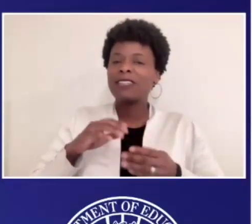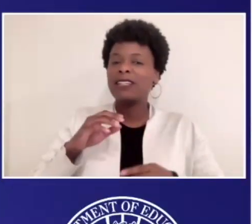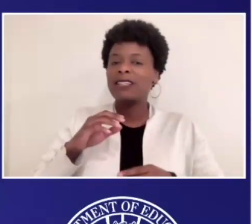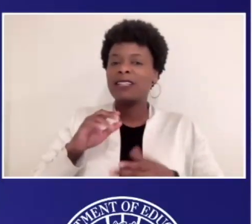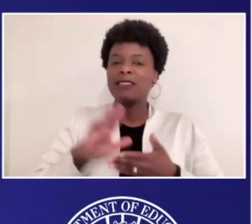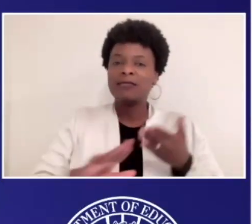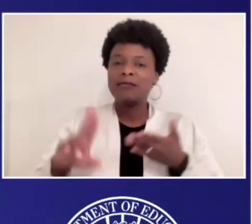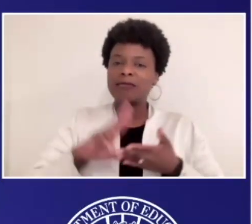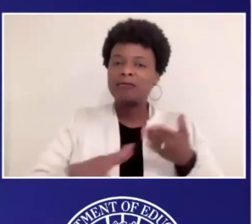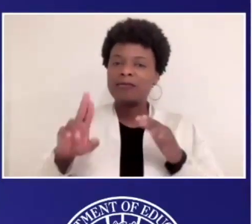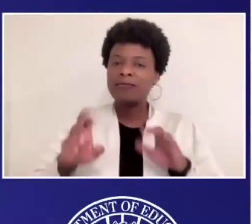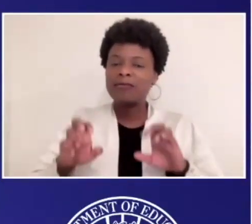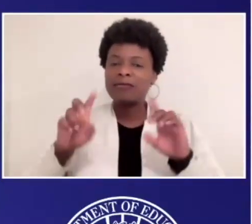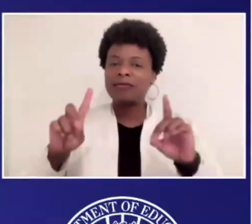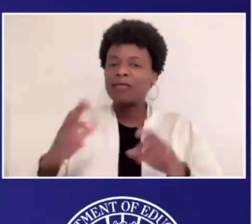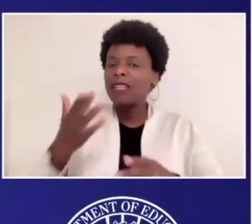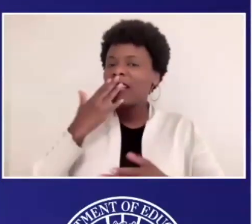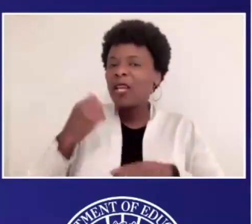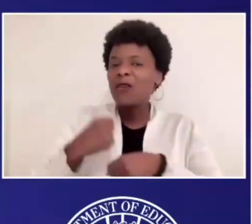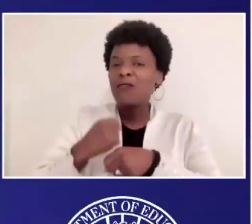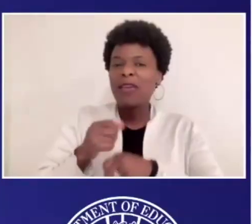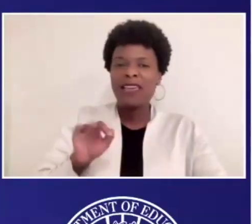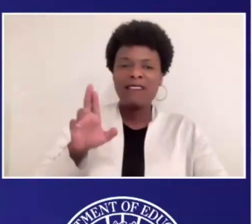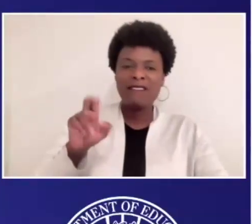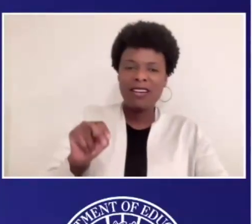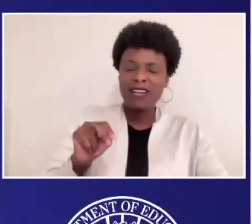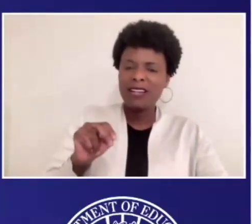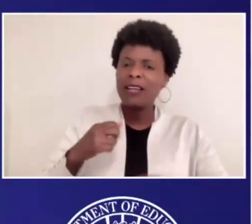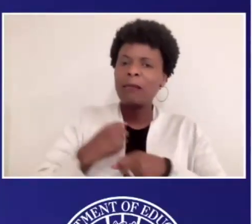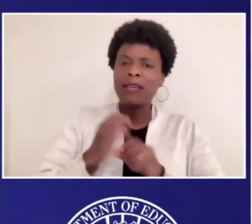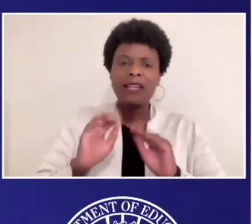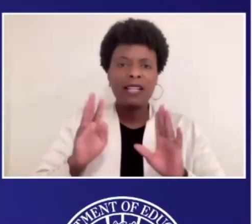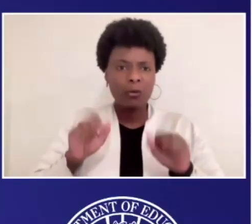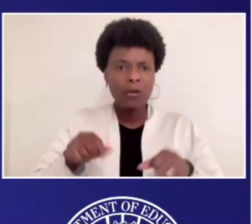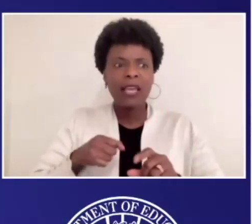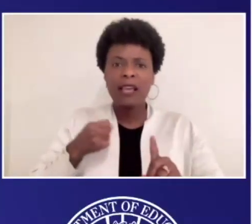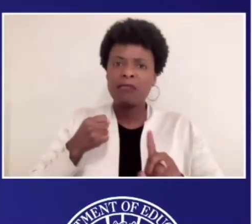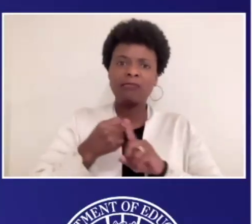Thanks for proving to me that we can make a difference, that we can come together, put our differences aside,